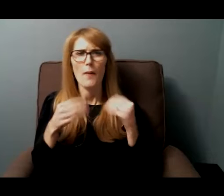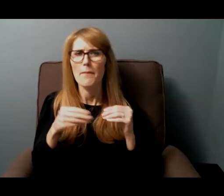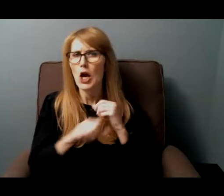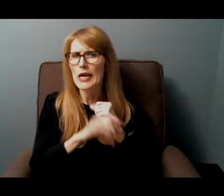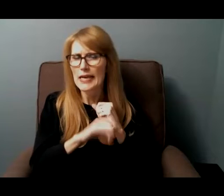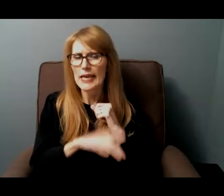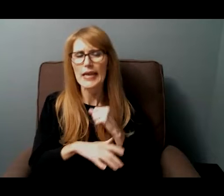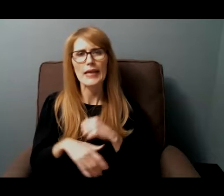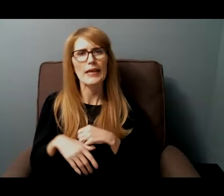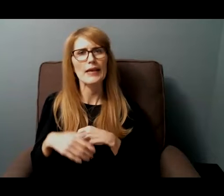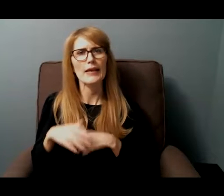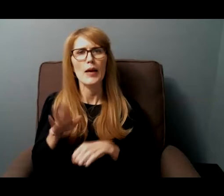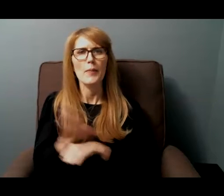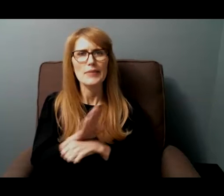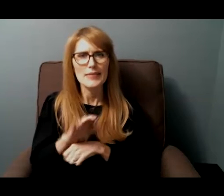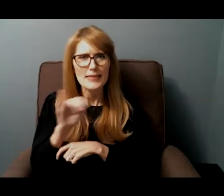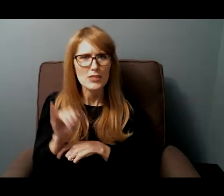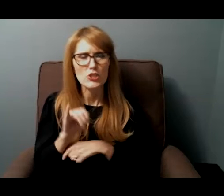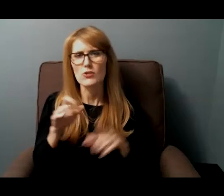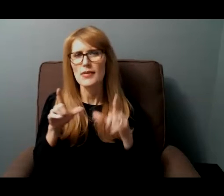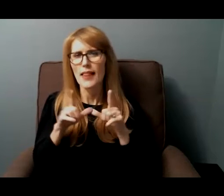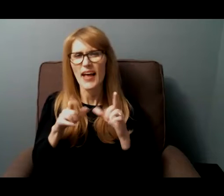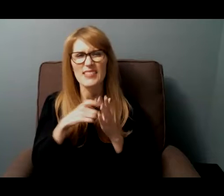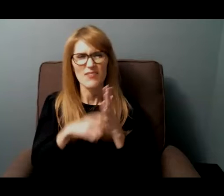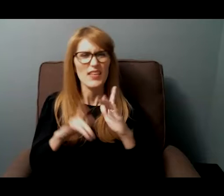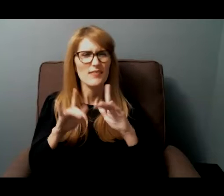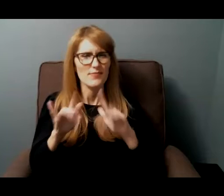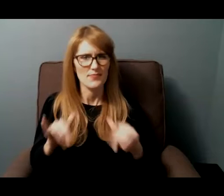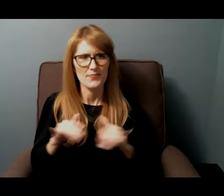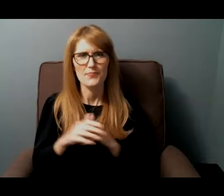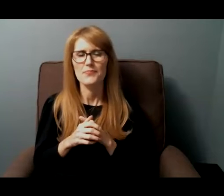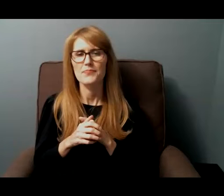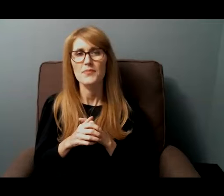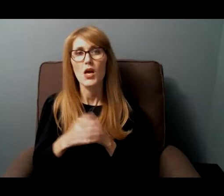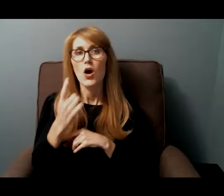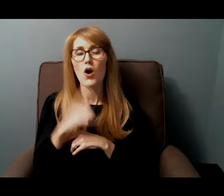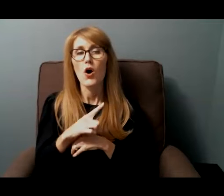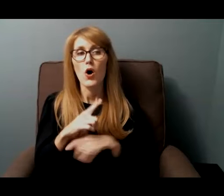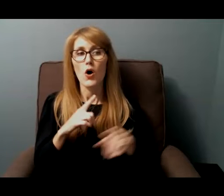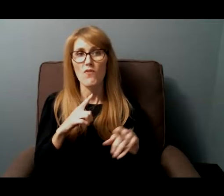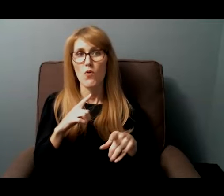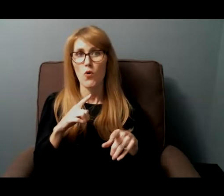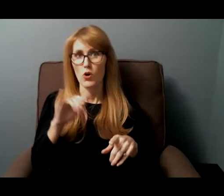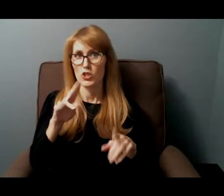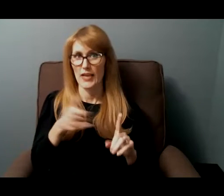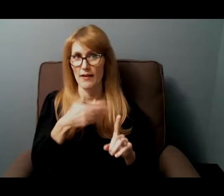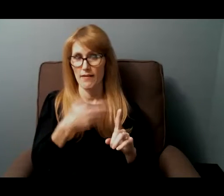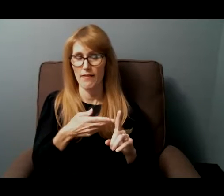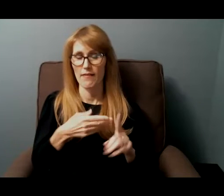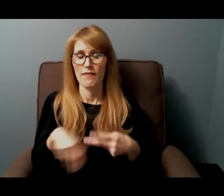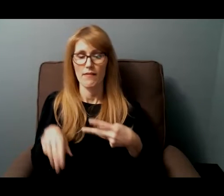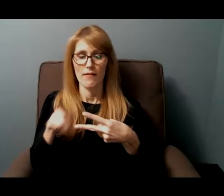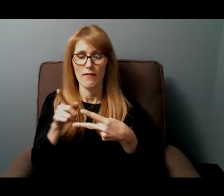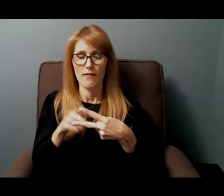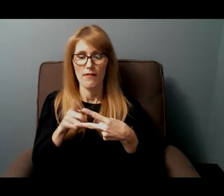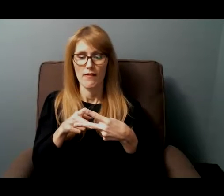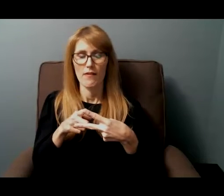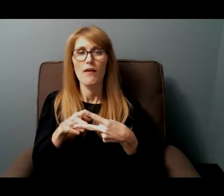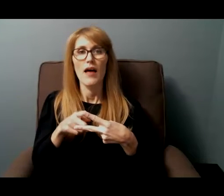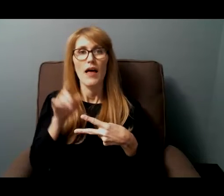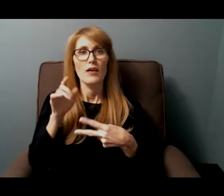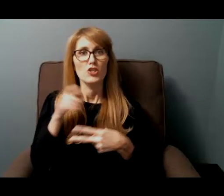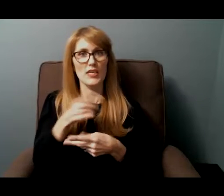insurance or licensing fees. So for Step 1, we would take that $2,500 of business revenue,